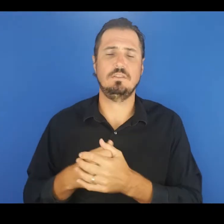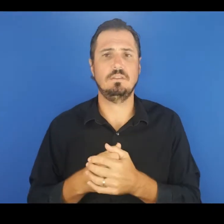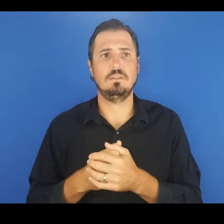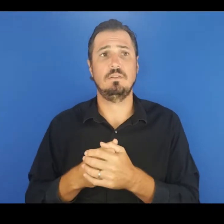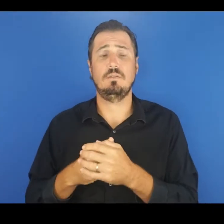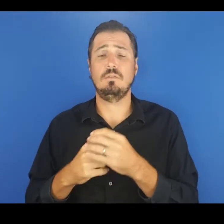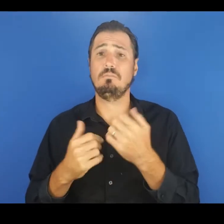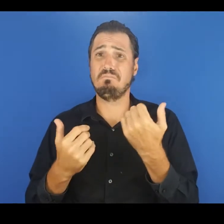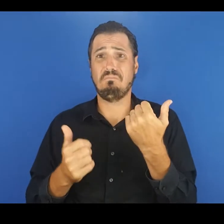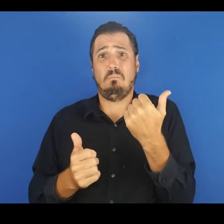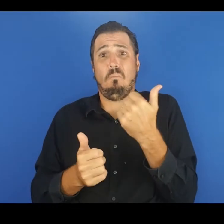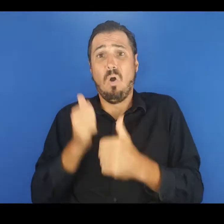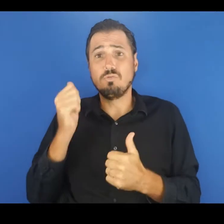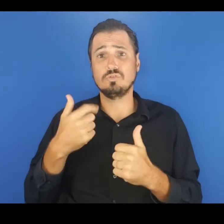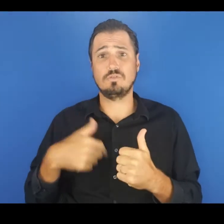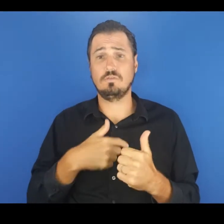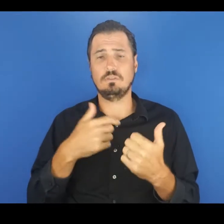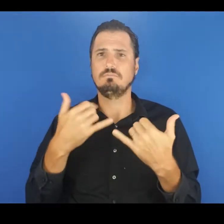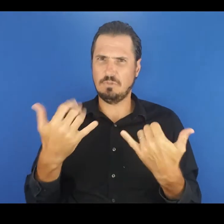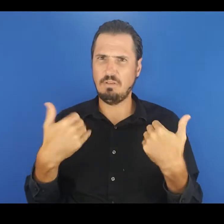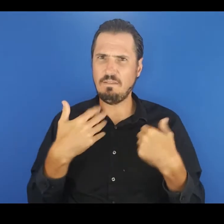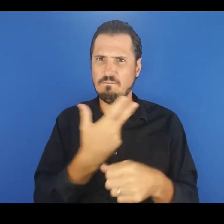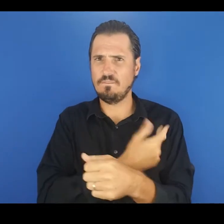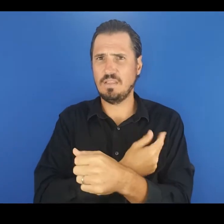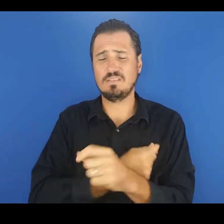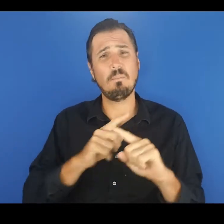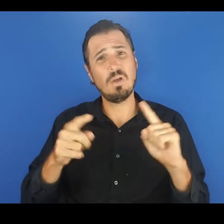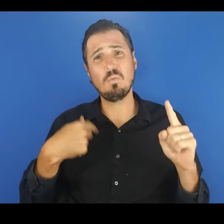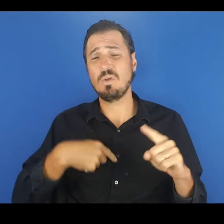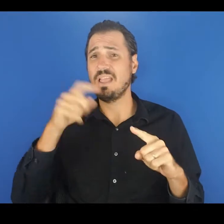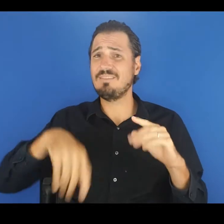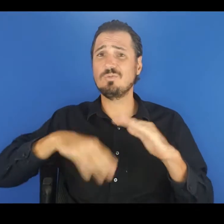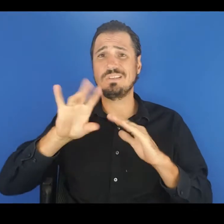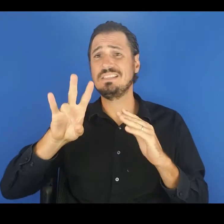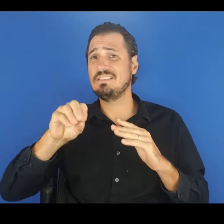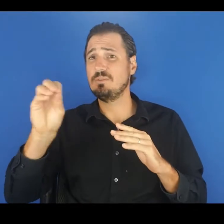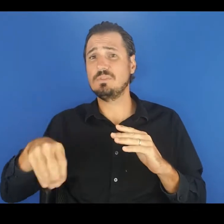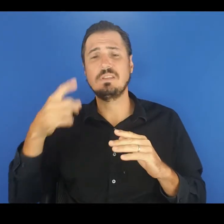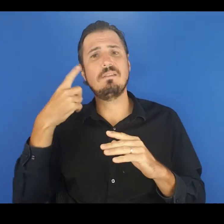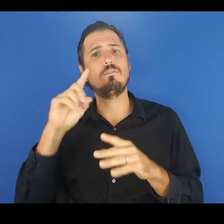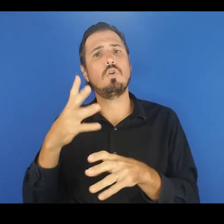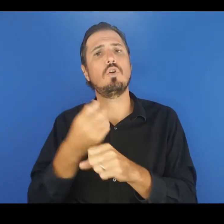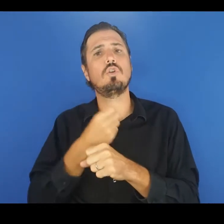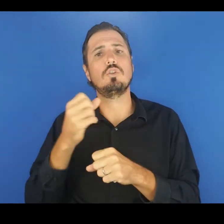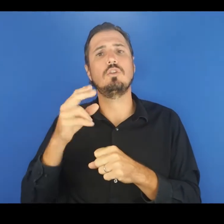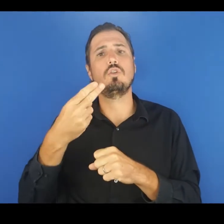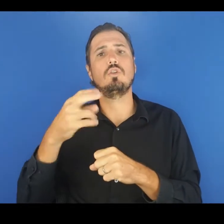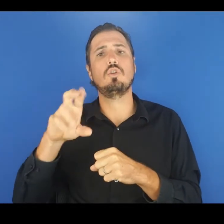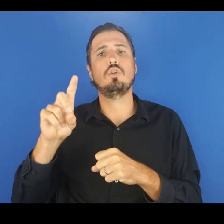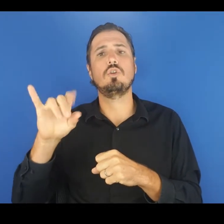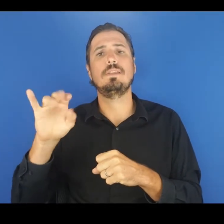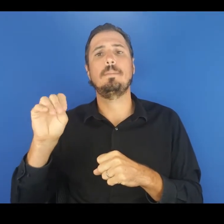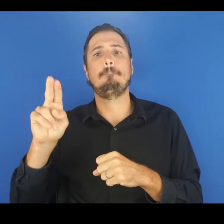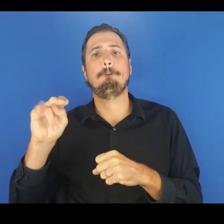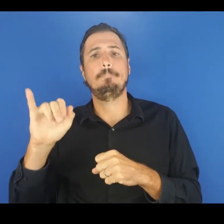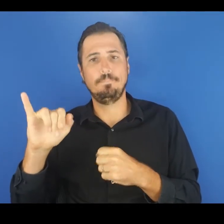A majority of us are now vaccinated, but we need to reach at least 70 percent to achieve herd immunity and protect our community.